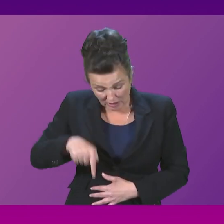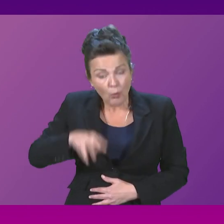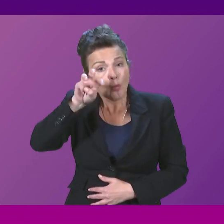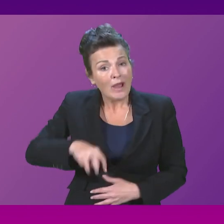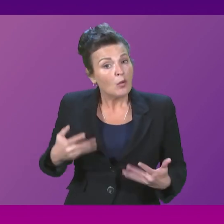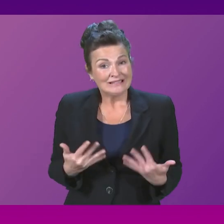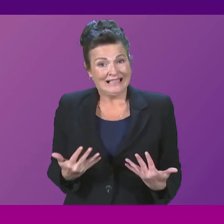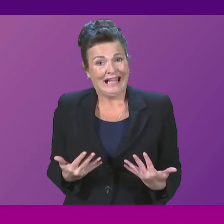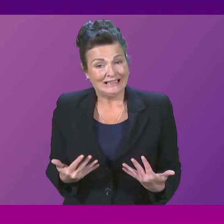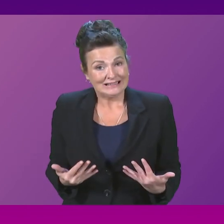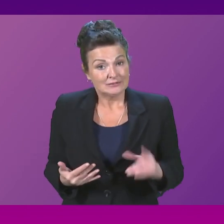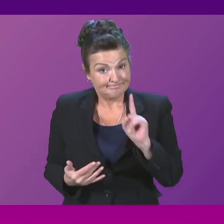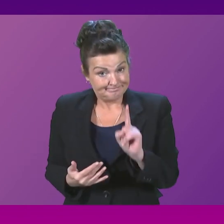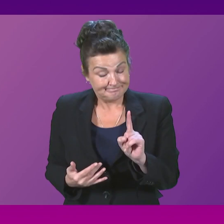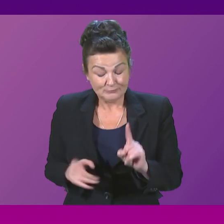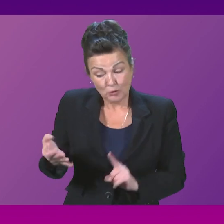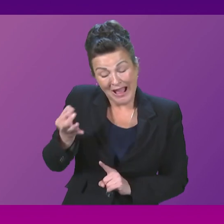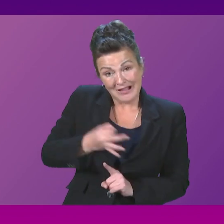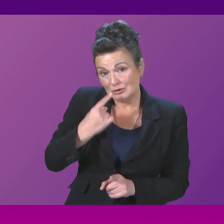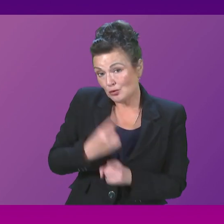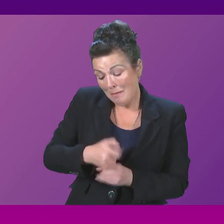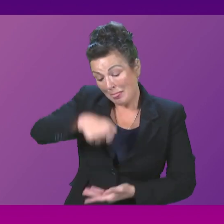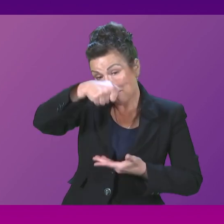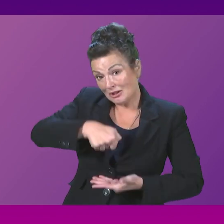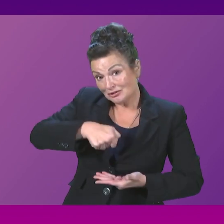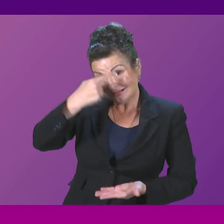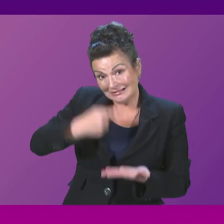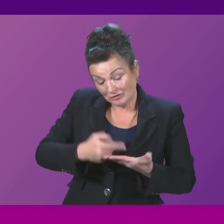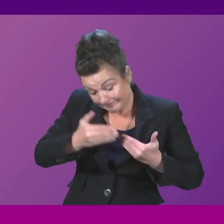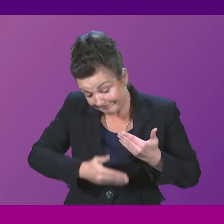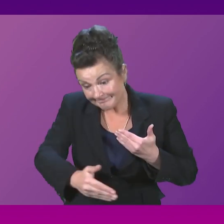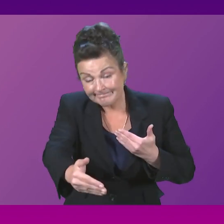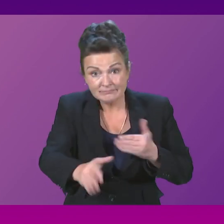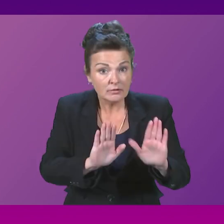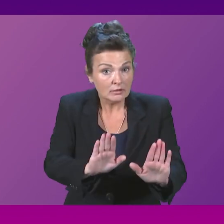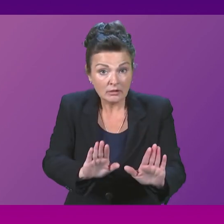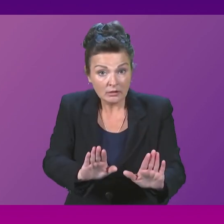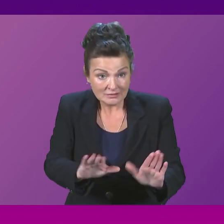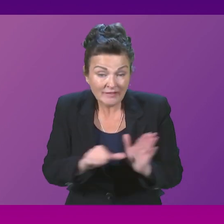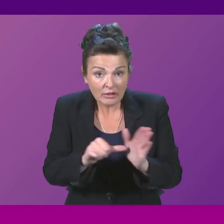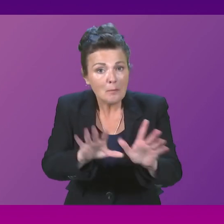The budgetary position that we face as we go forward is really difficult. That is because of decisions that are not in my hands or in the hands of the Scottish